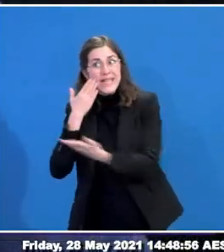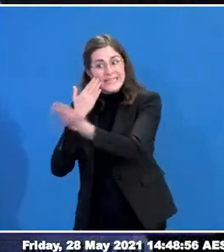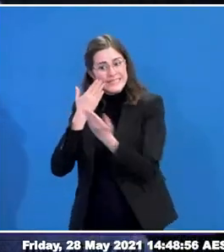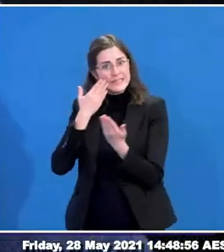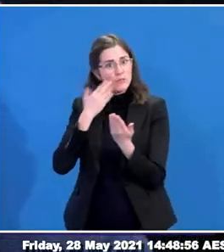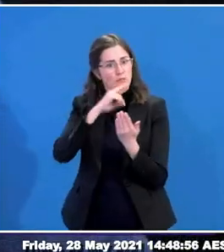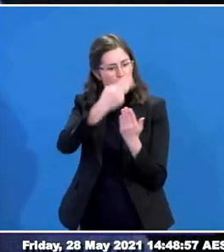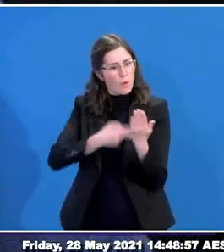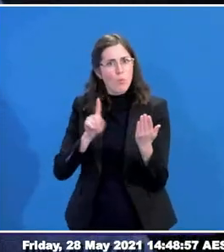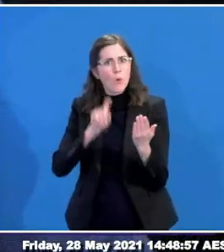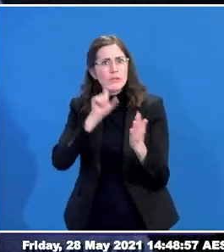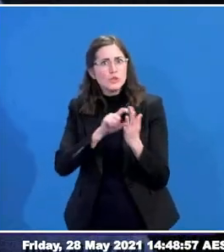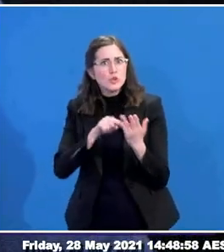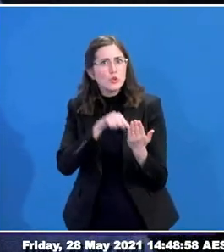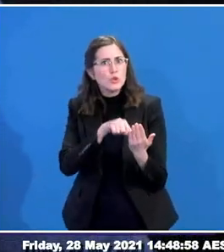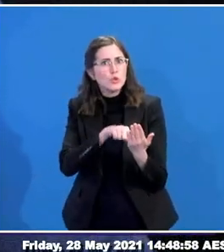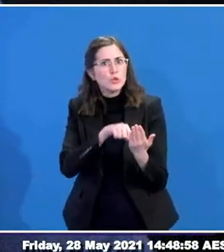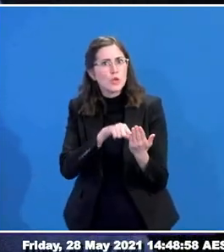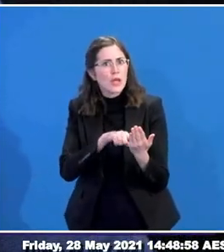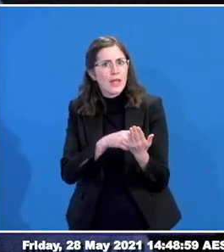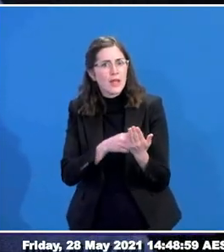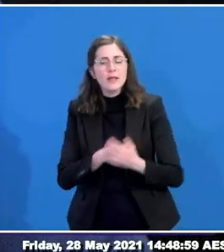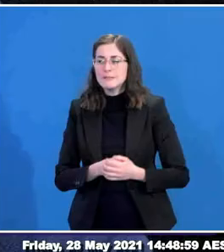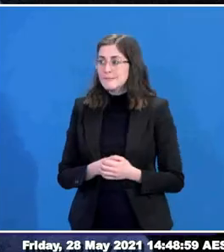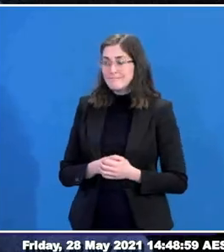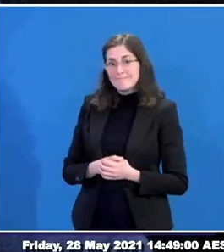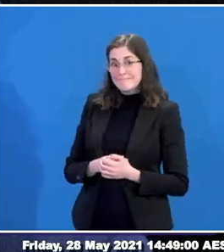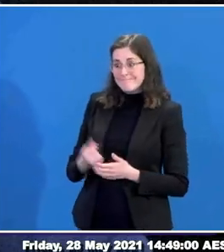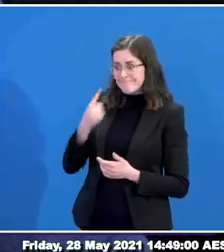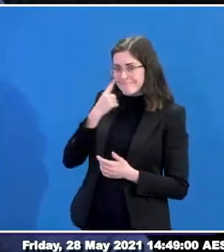To determine how effectively the provider whether